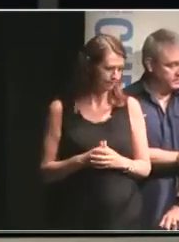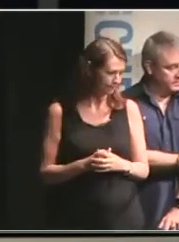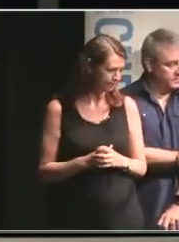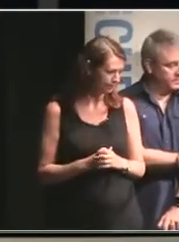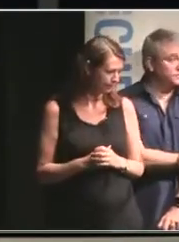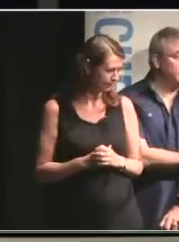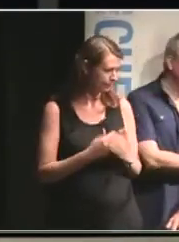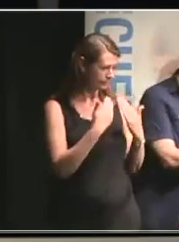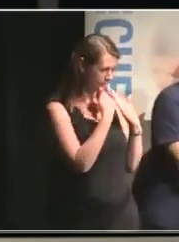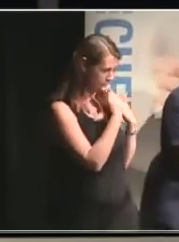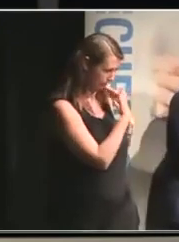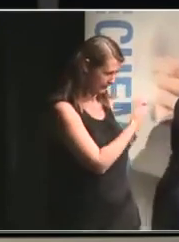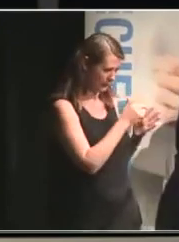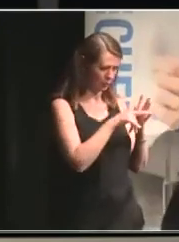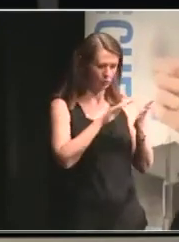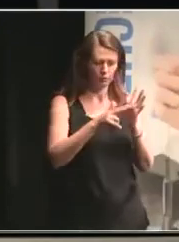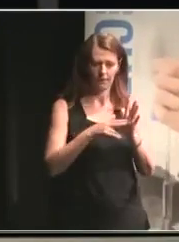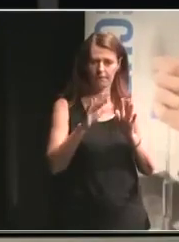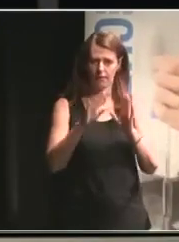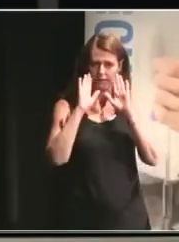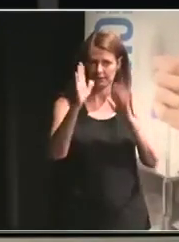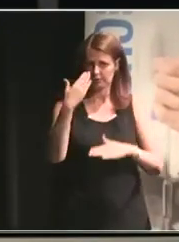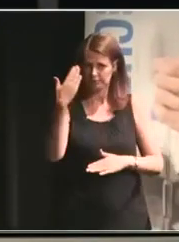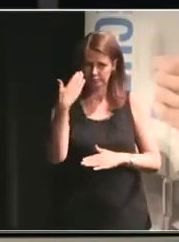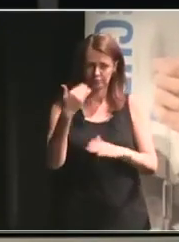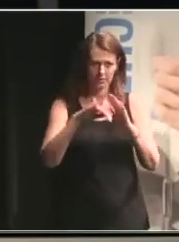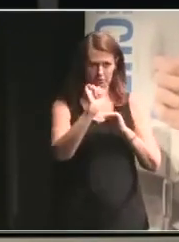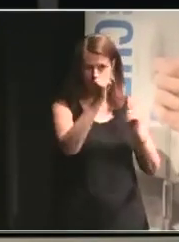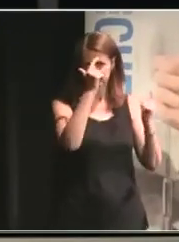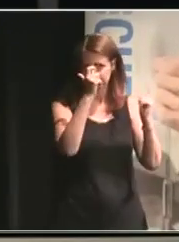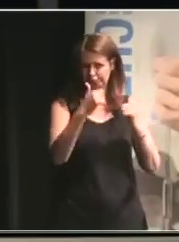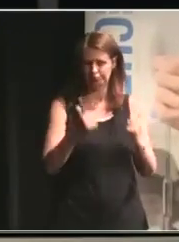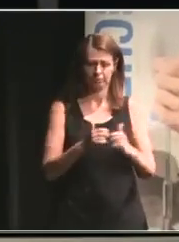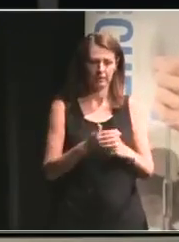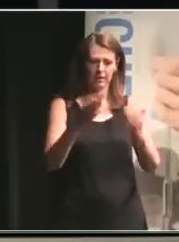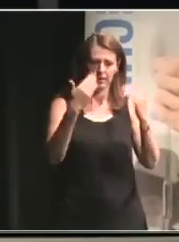So thank you John for a fantastic talk and for your insights our next environmental science